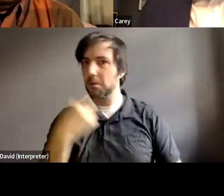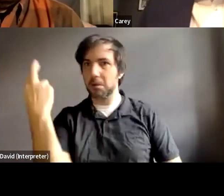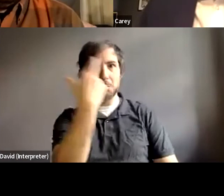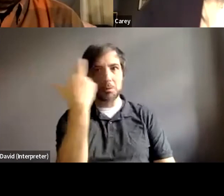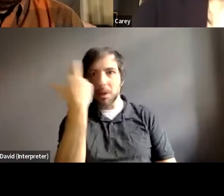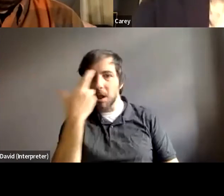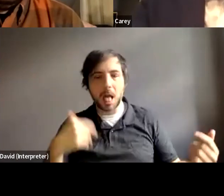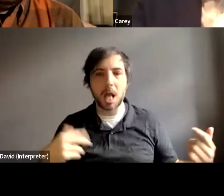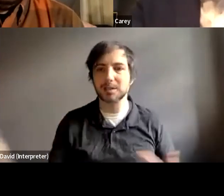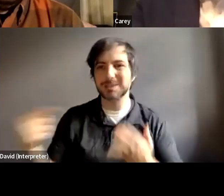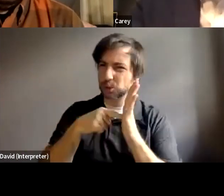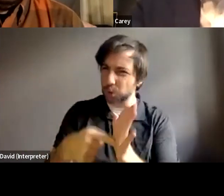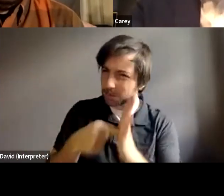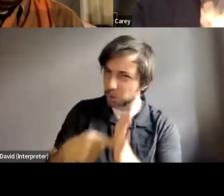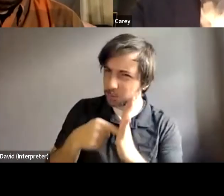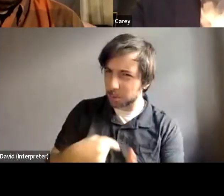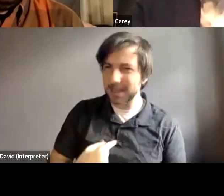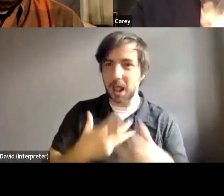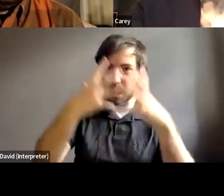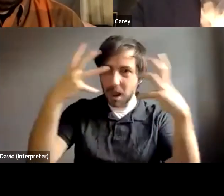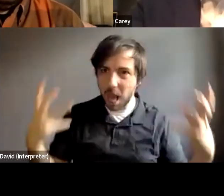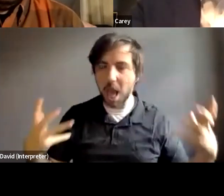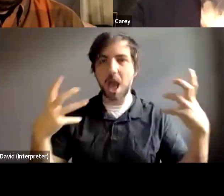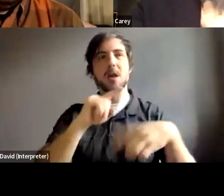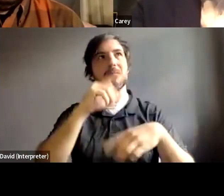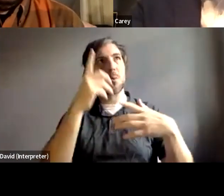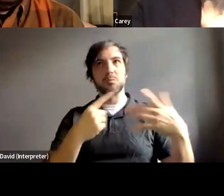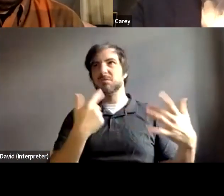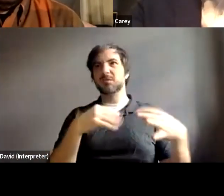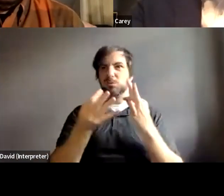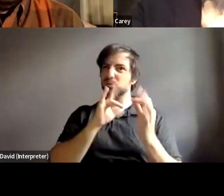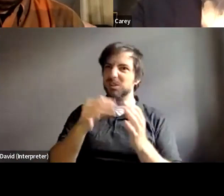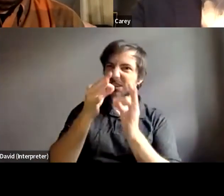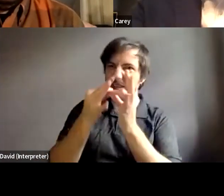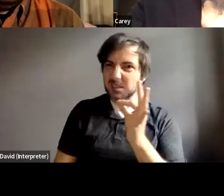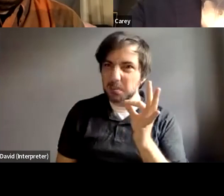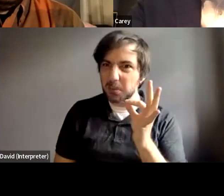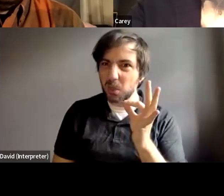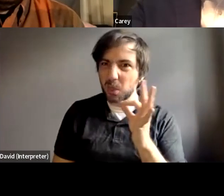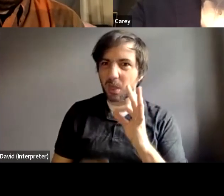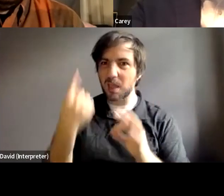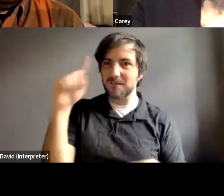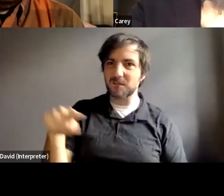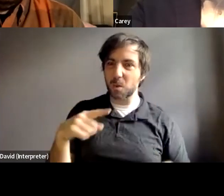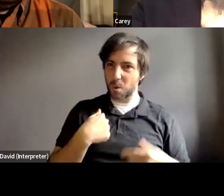of those things we think are so simple that we take advantage of, that would be challenging for anviling